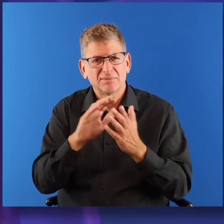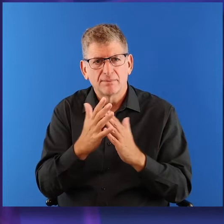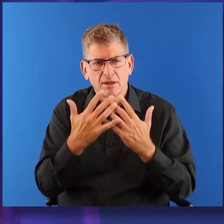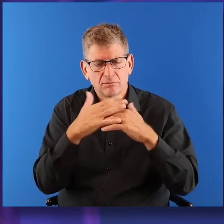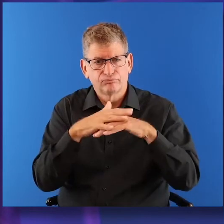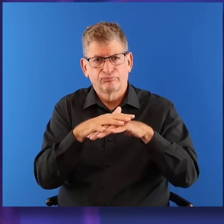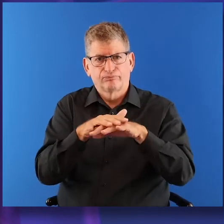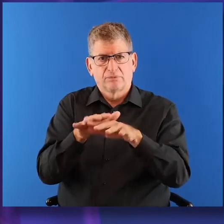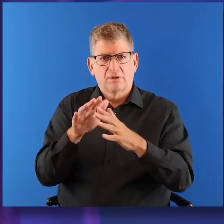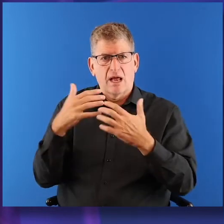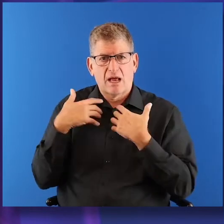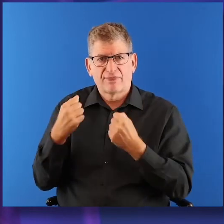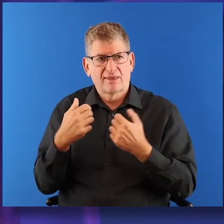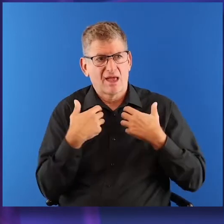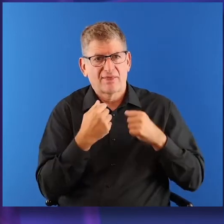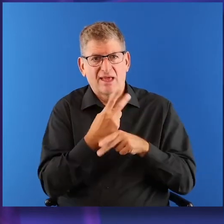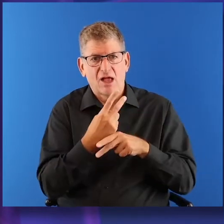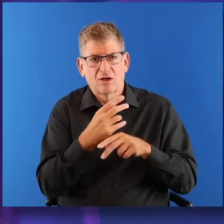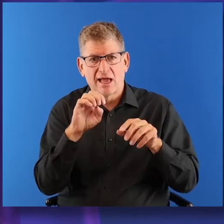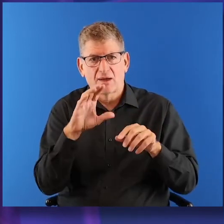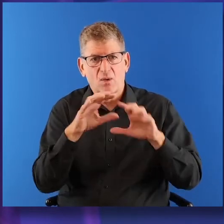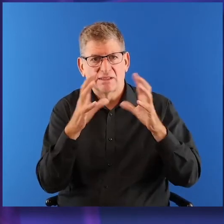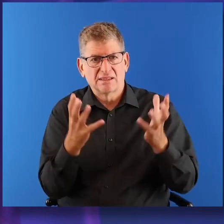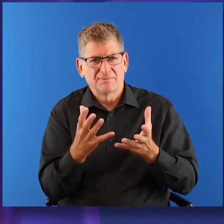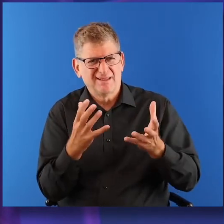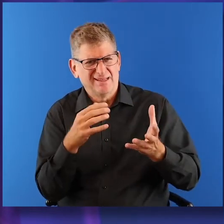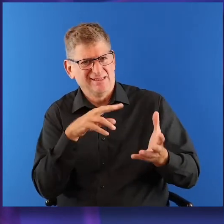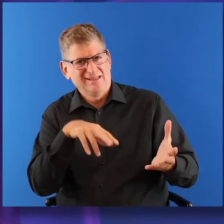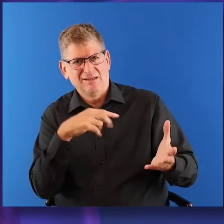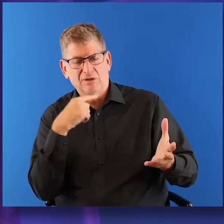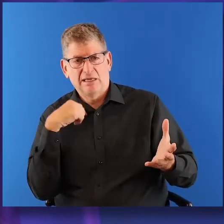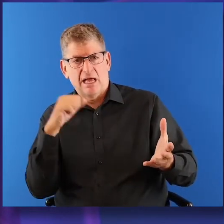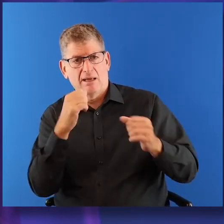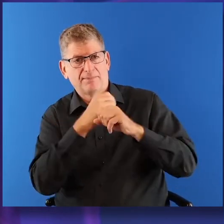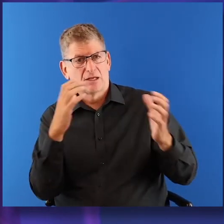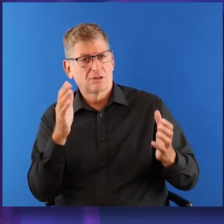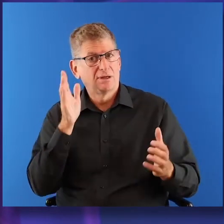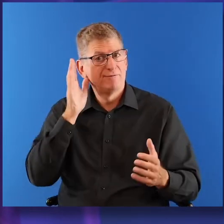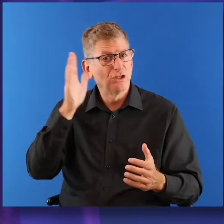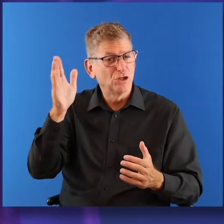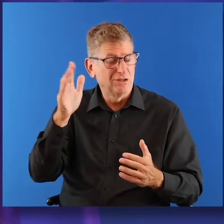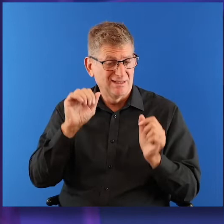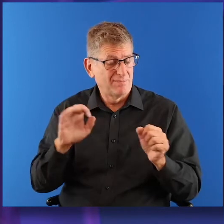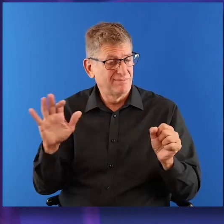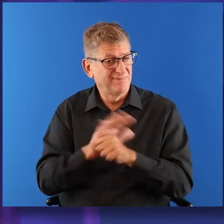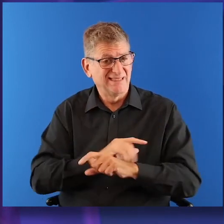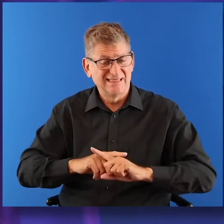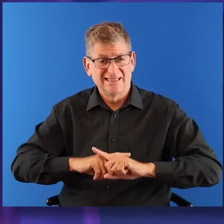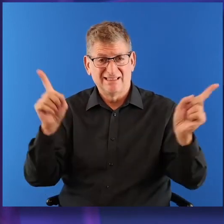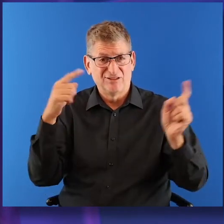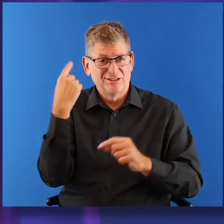ubiquitous across the health and healthcare ecosystem, I think we can imagine an entirely different future.